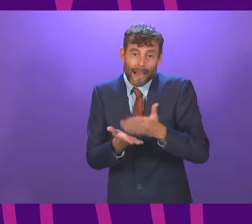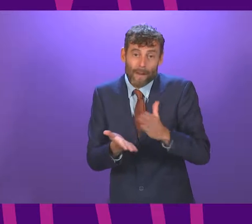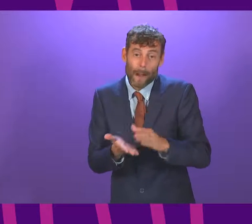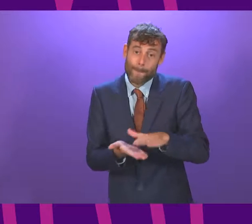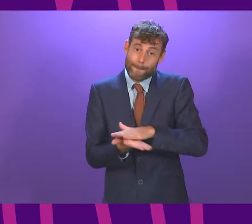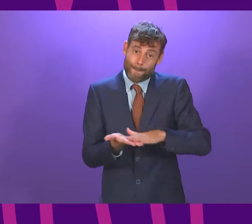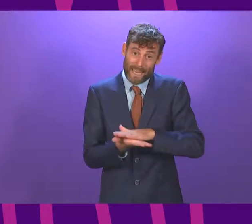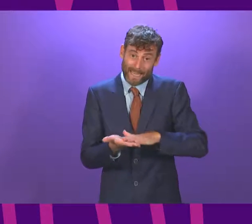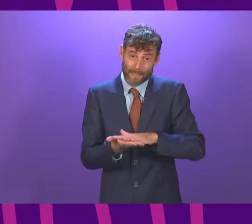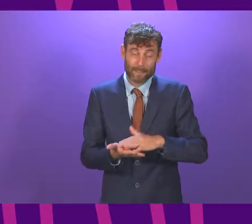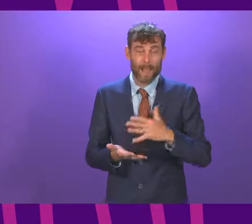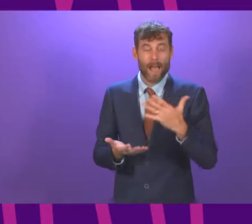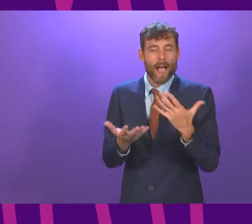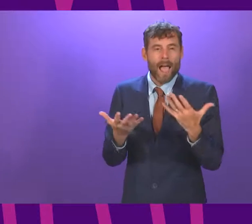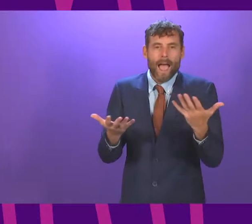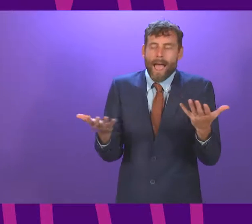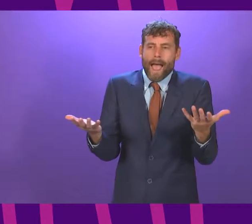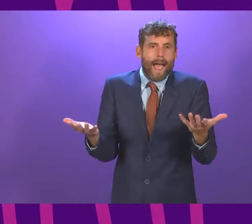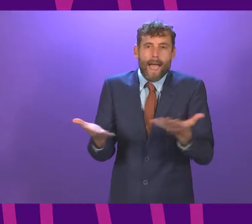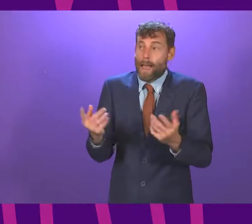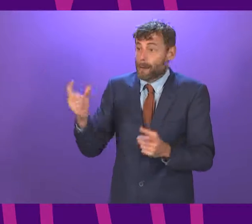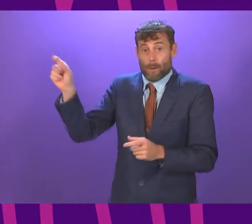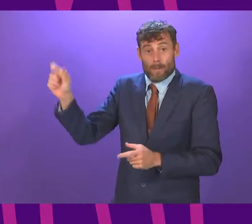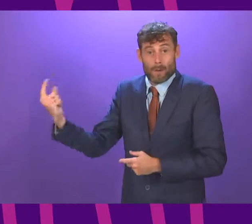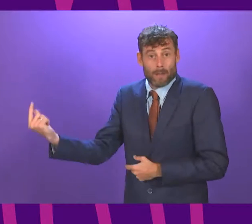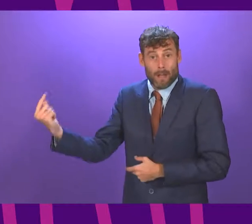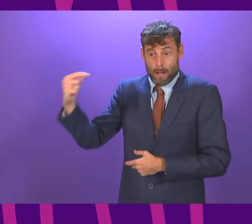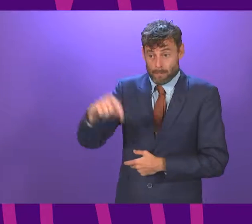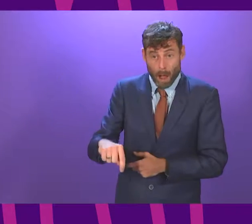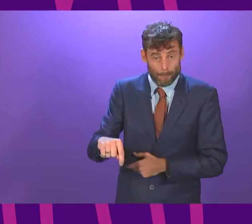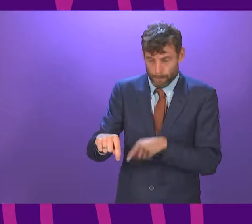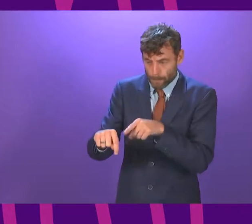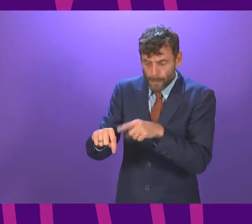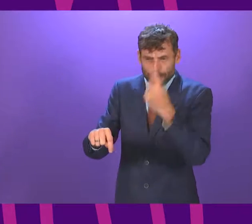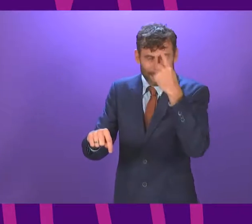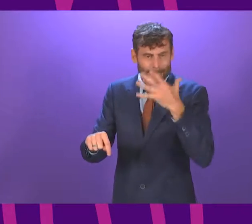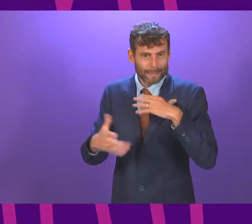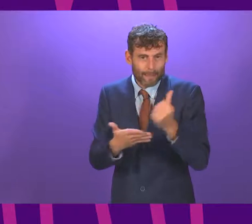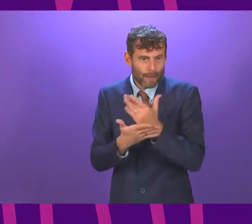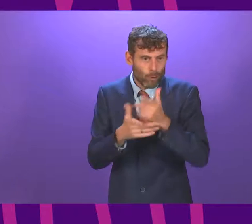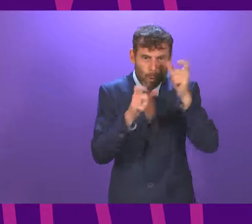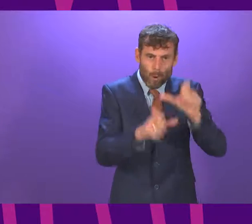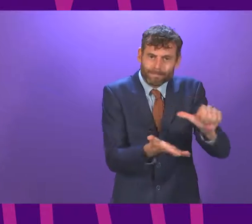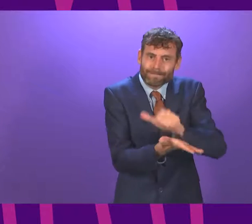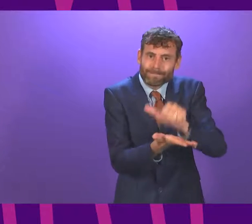system that is being operated by the Home Office and the Ministry of Defence, that people who have community relations in Scotland can find a safe haven here, because they are incredibly welcome.